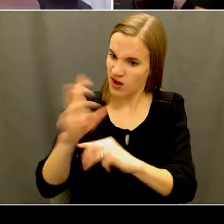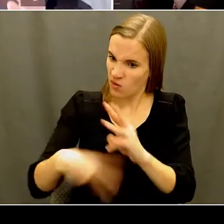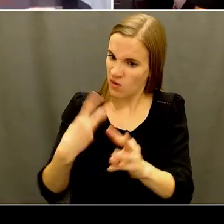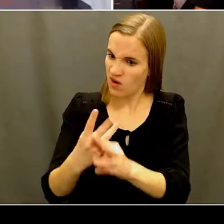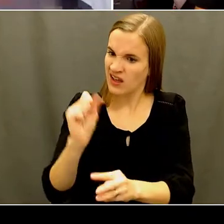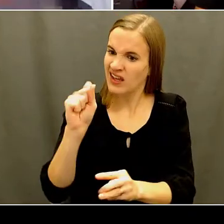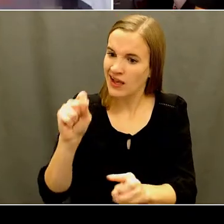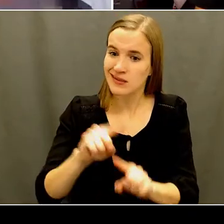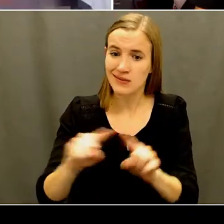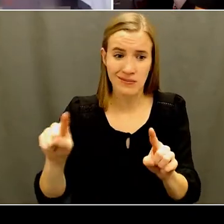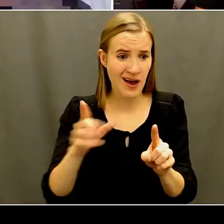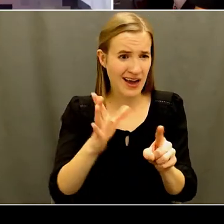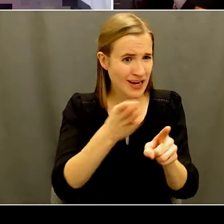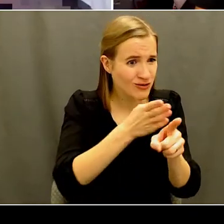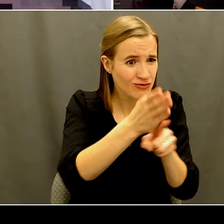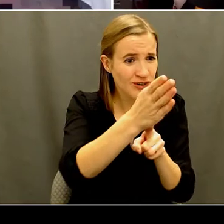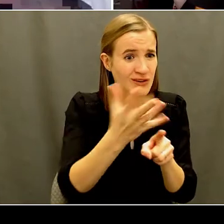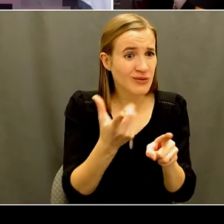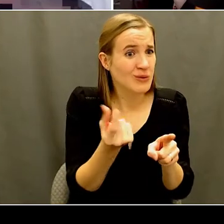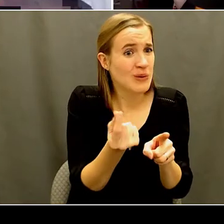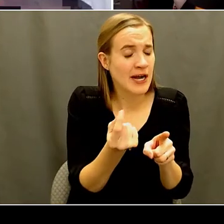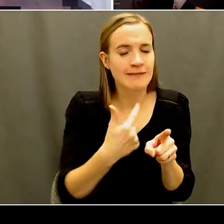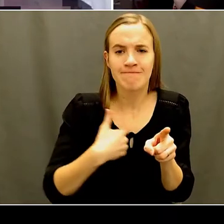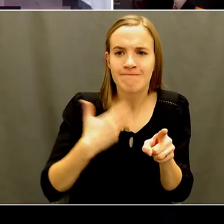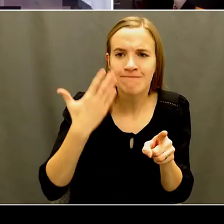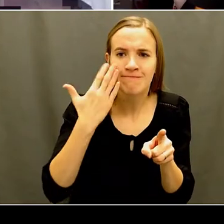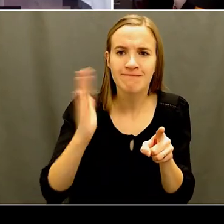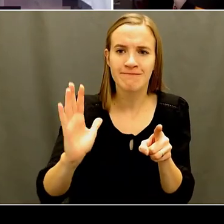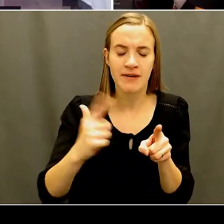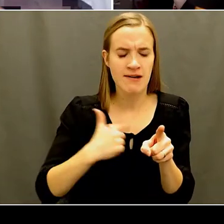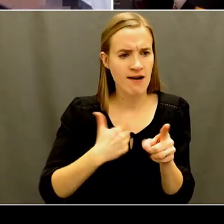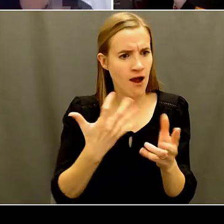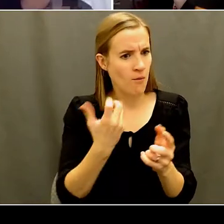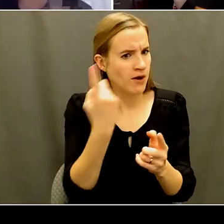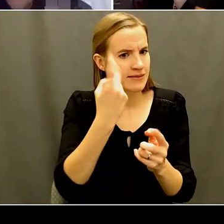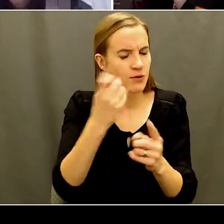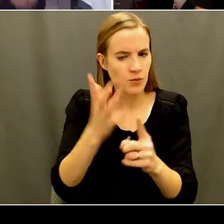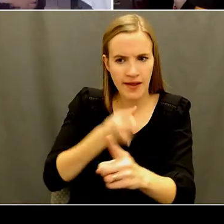wasn't prescriptive about what the work could be. And so when I was graduating